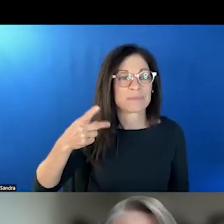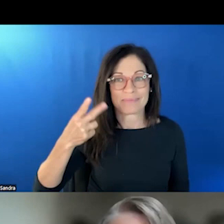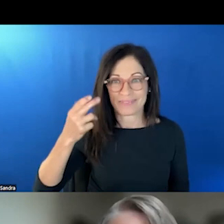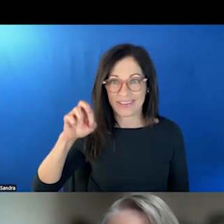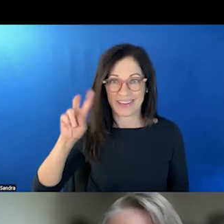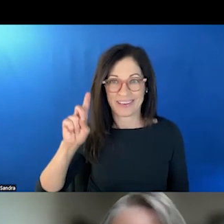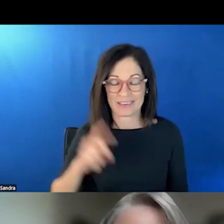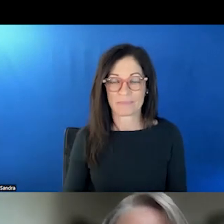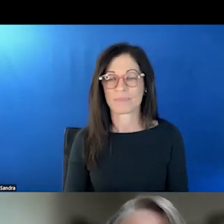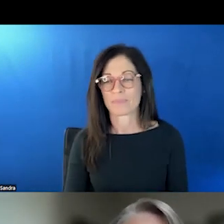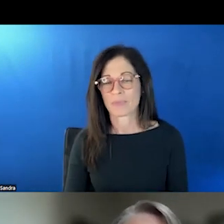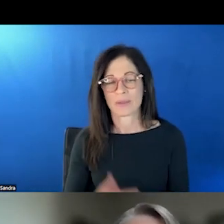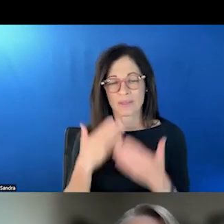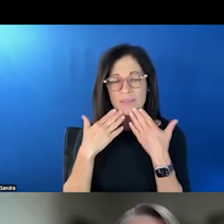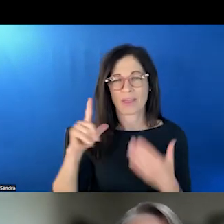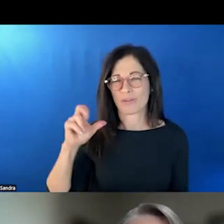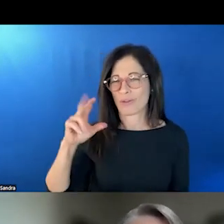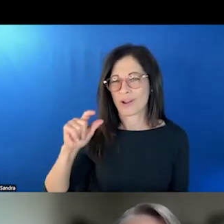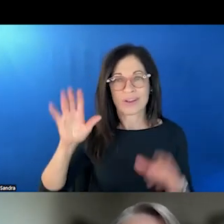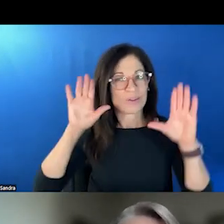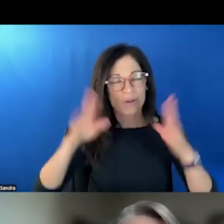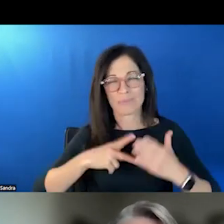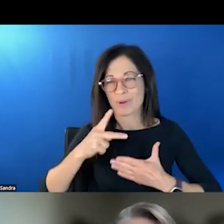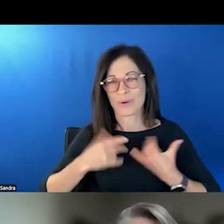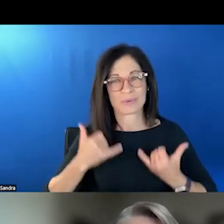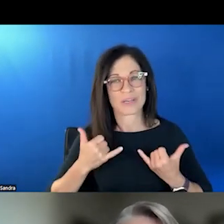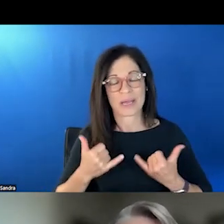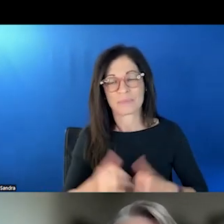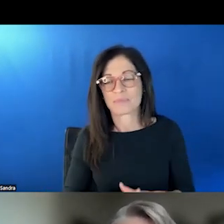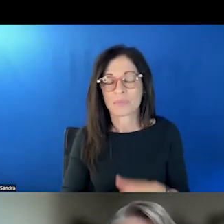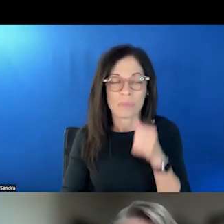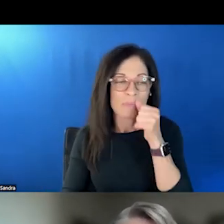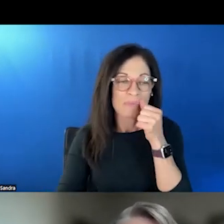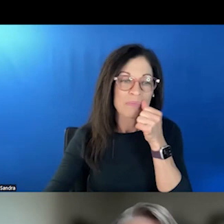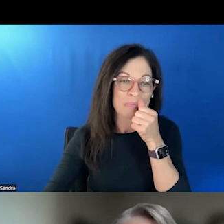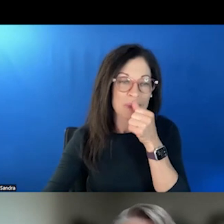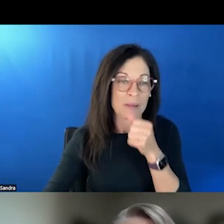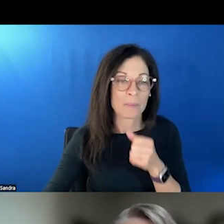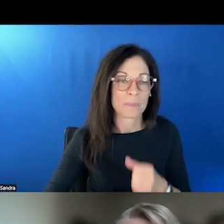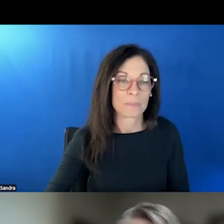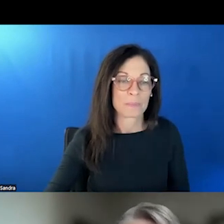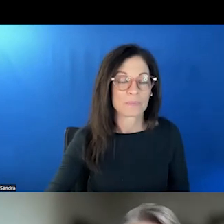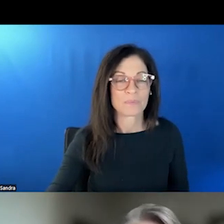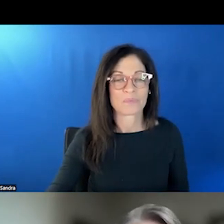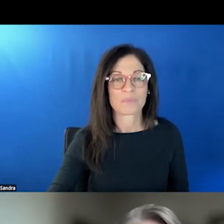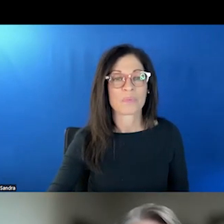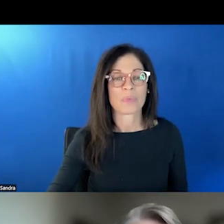WHAT A GREAT PROGRAM TODAY. I WANT TO GIVE YOU AN UPDATE ON THE LINK CENTER.